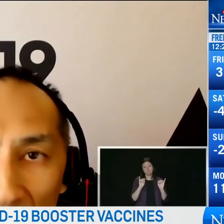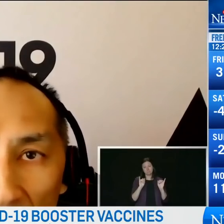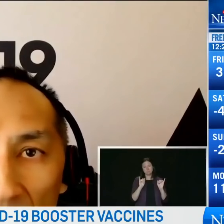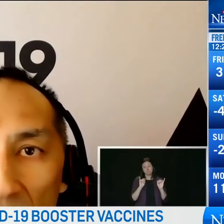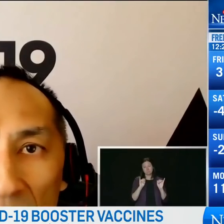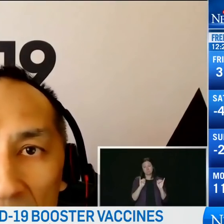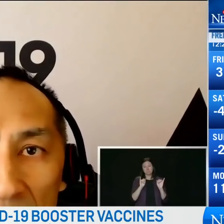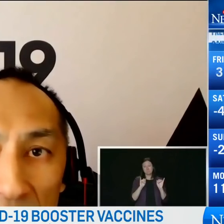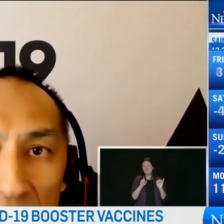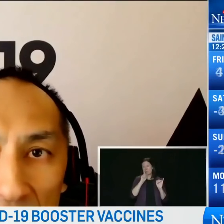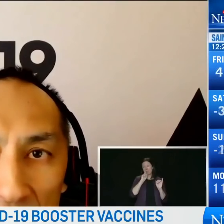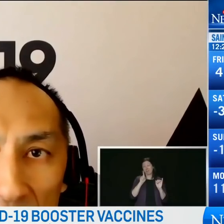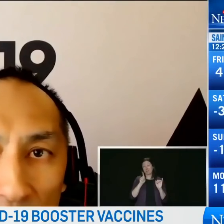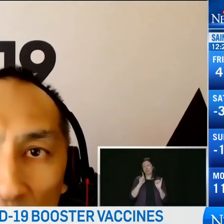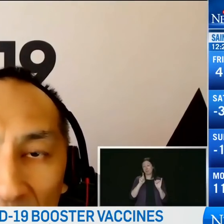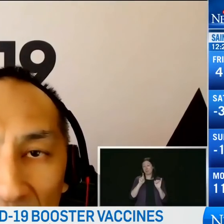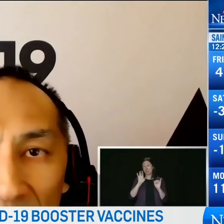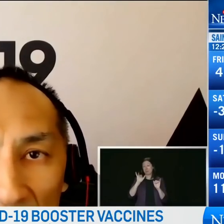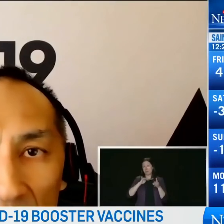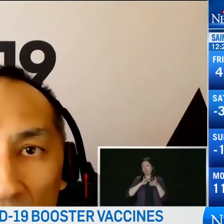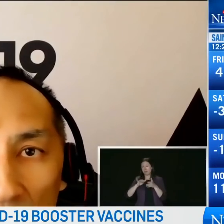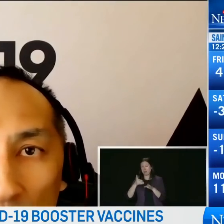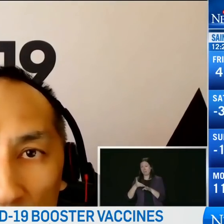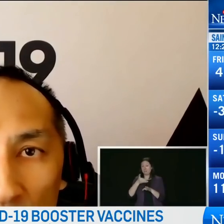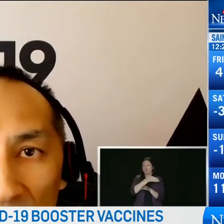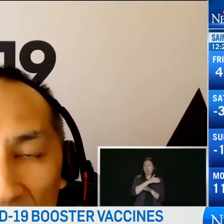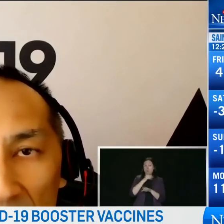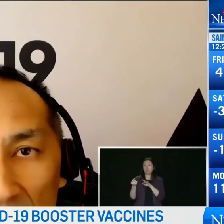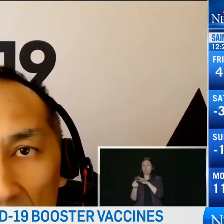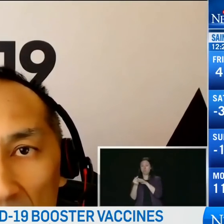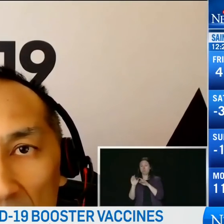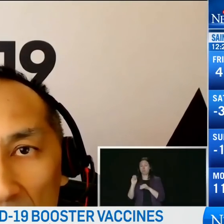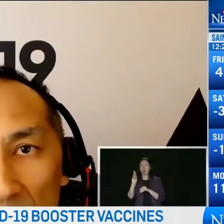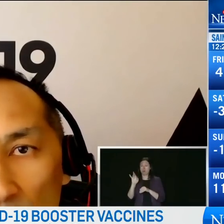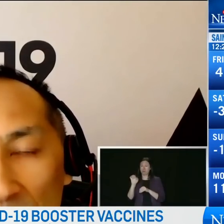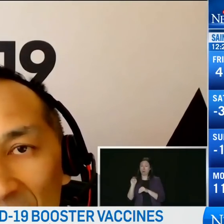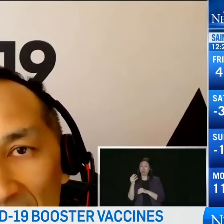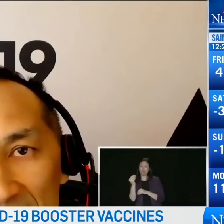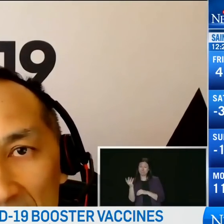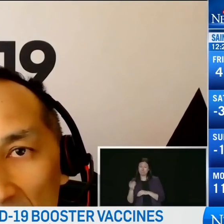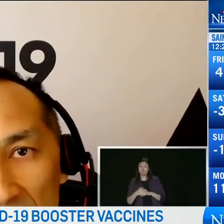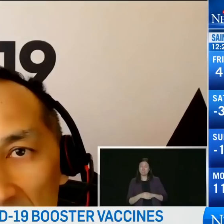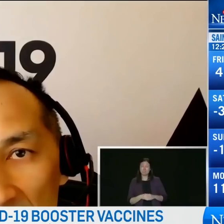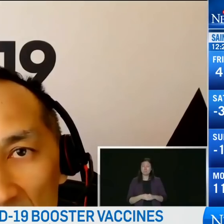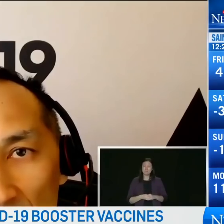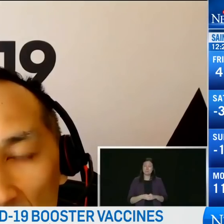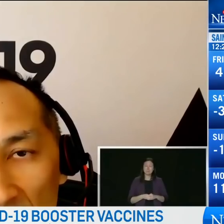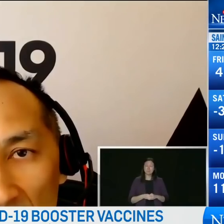HAS STARTED, IS ONGOING AND THAT